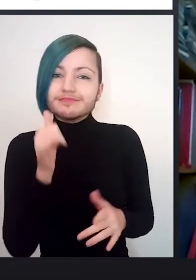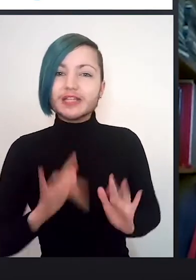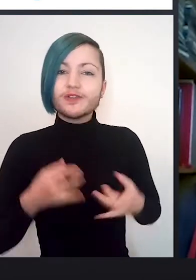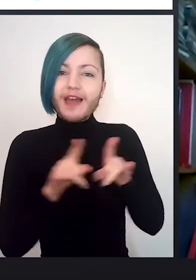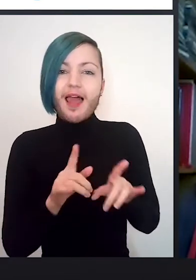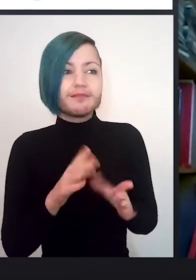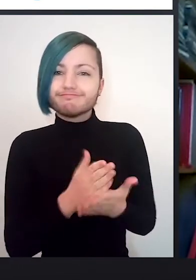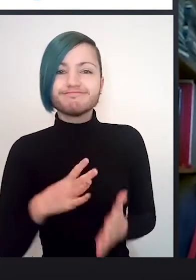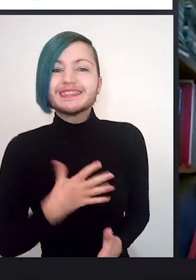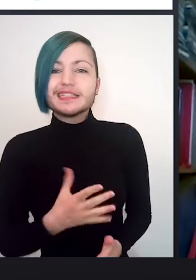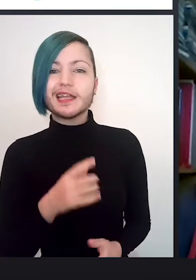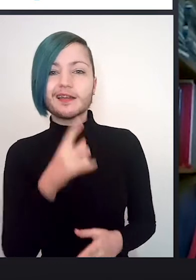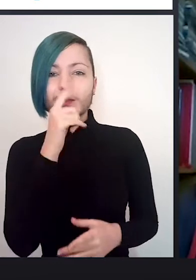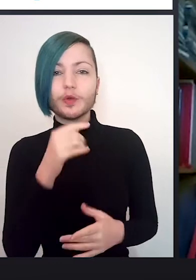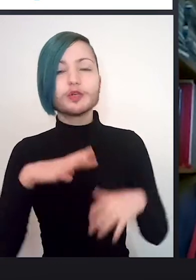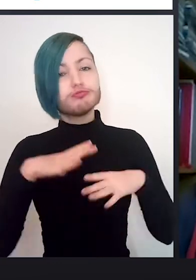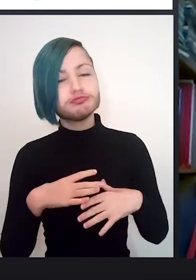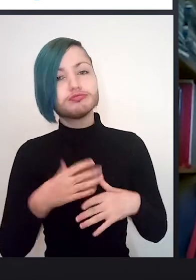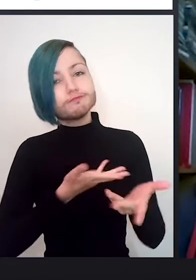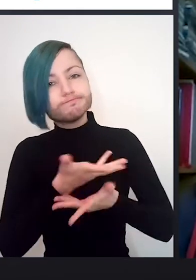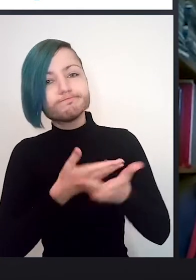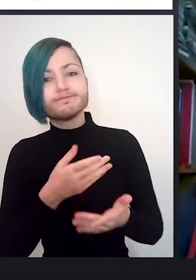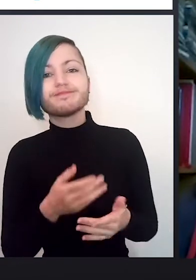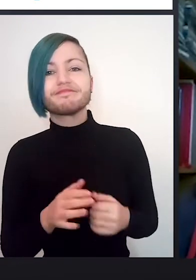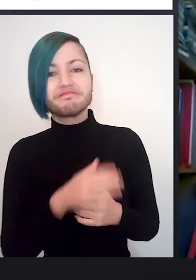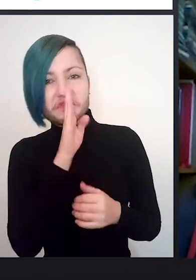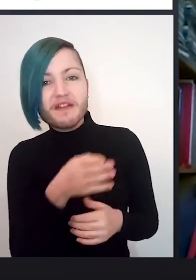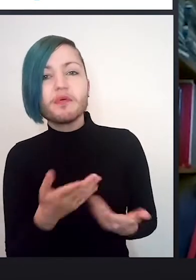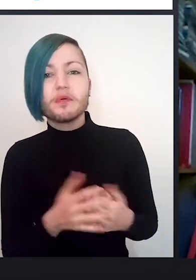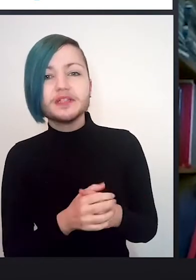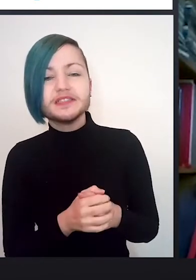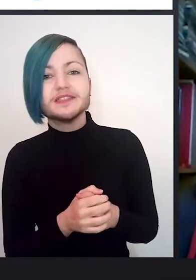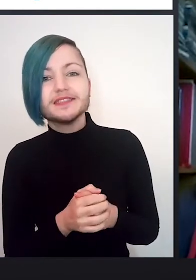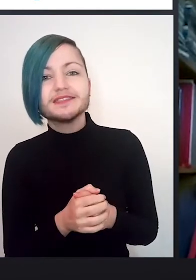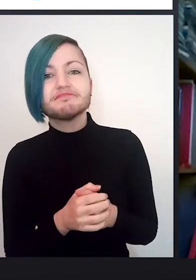You could take it off and have a conversation and it was very pragmatic about what is to happen,